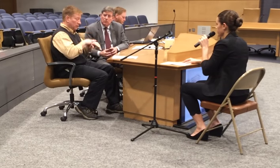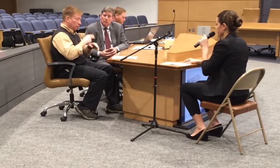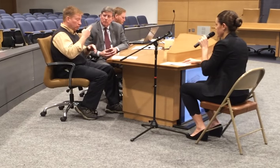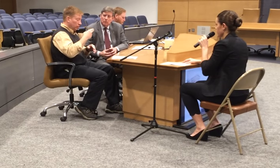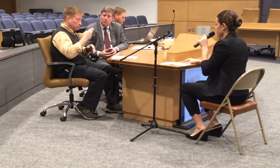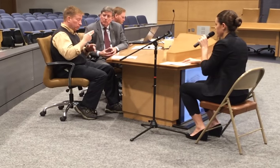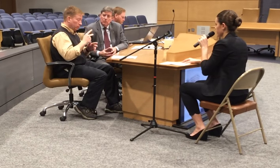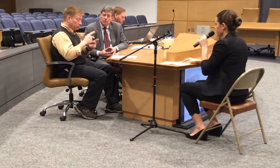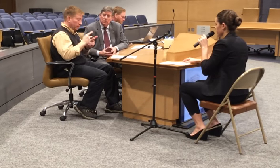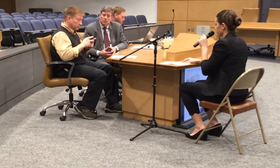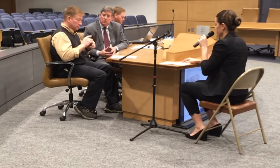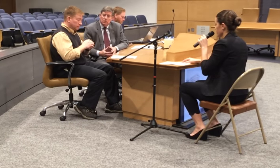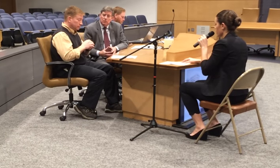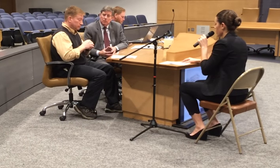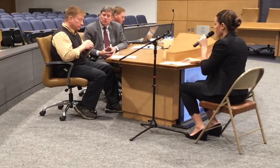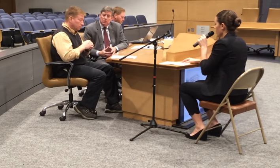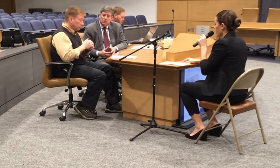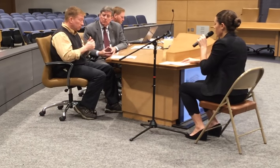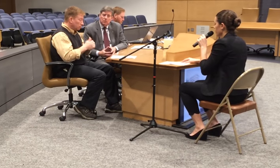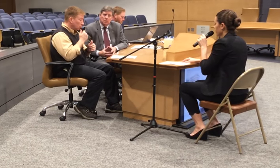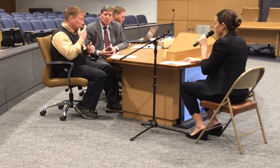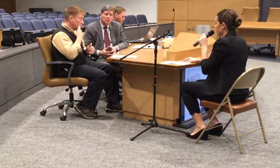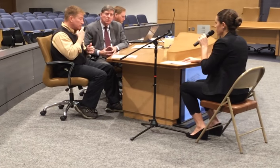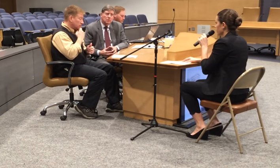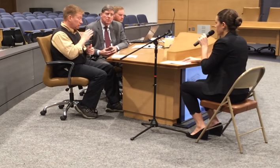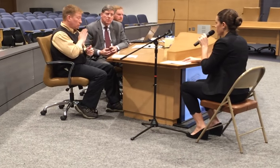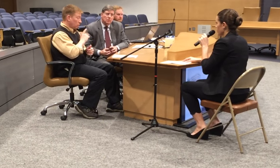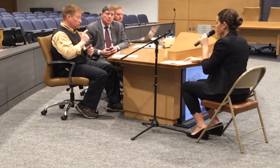the designation.